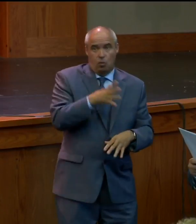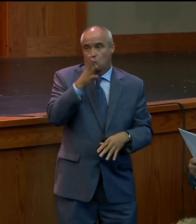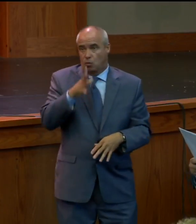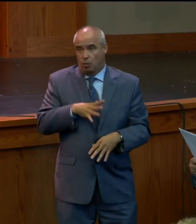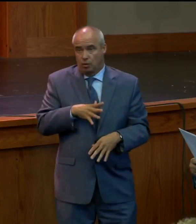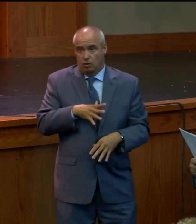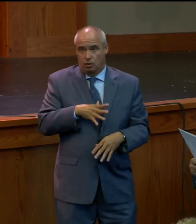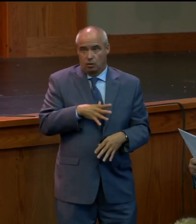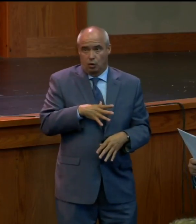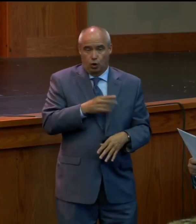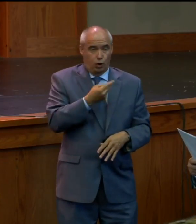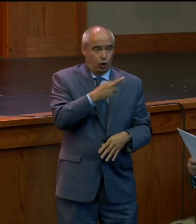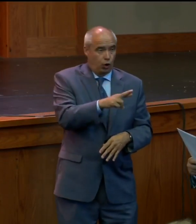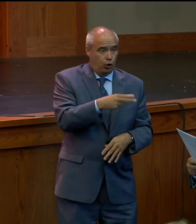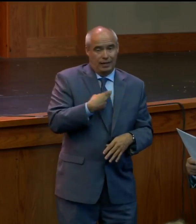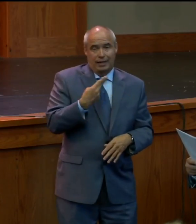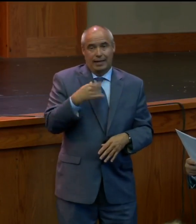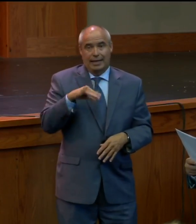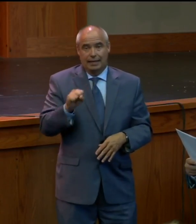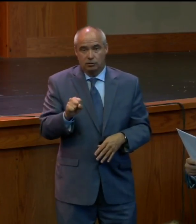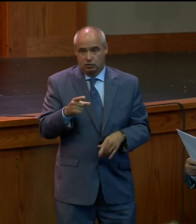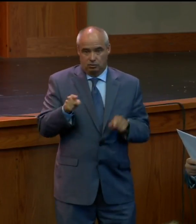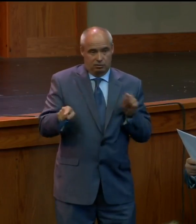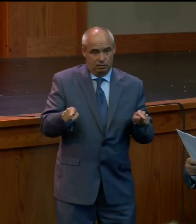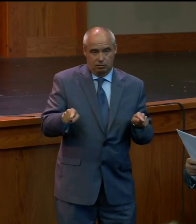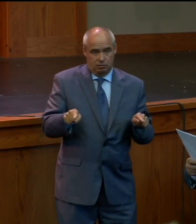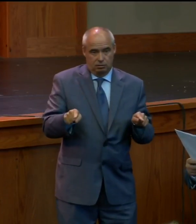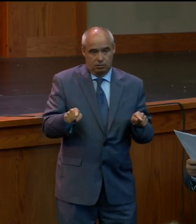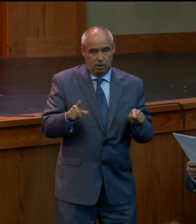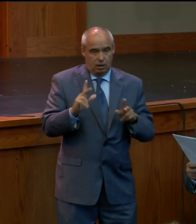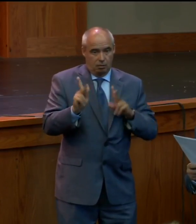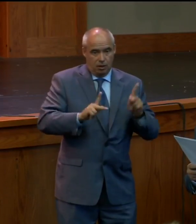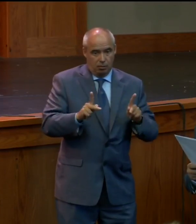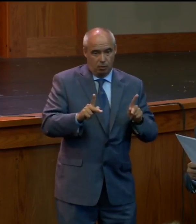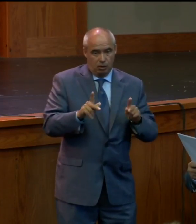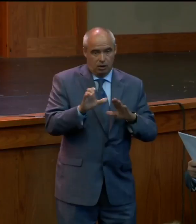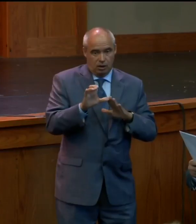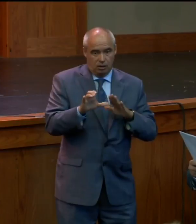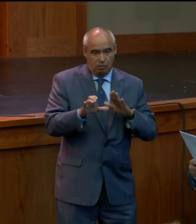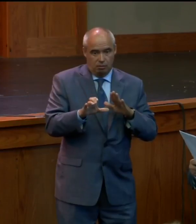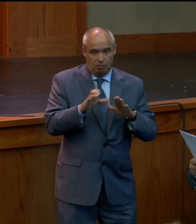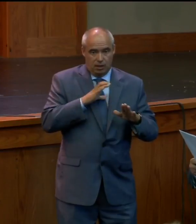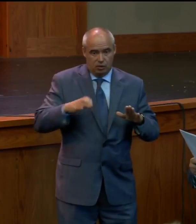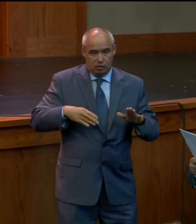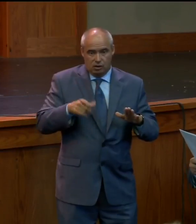THEY OR THEIRS, THE COMMISSION WHILE NOT INTENDING TO DO SO ARE